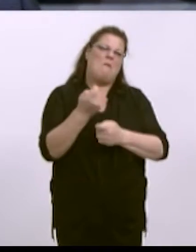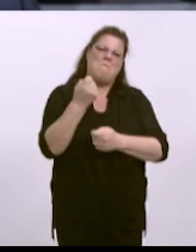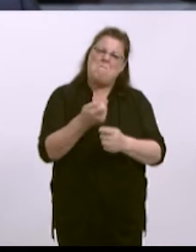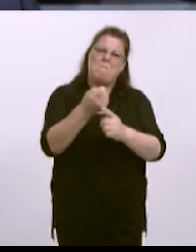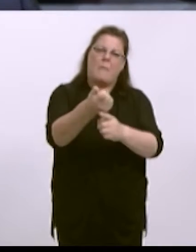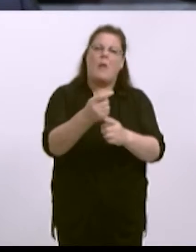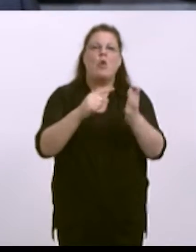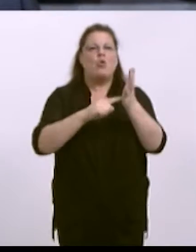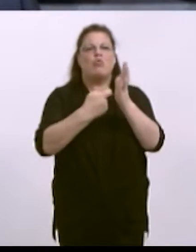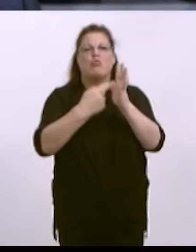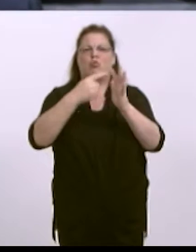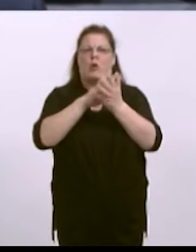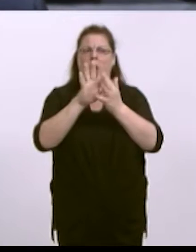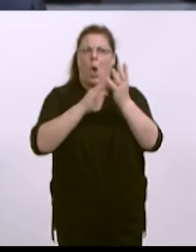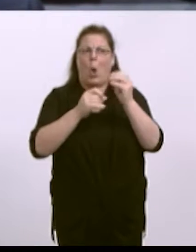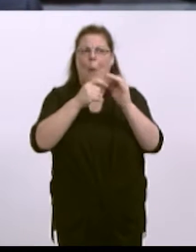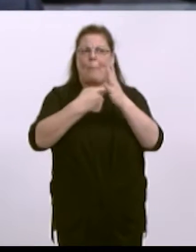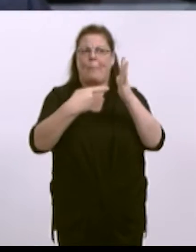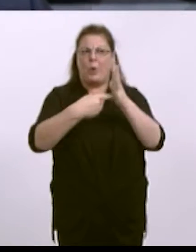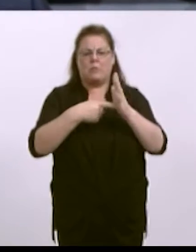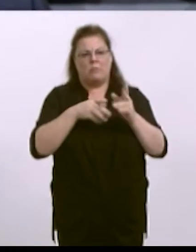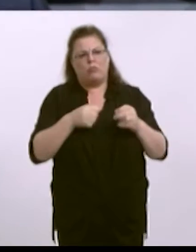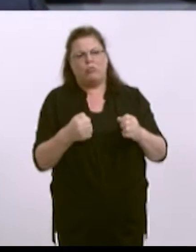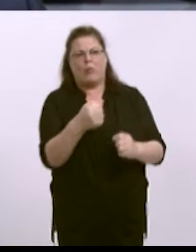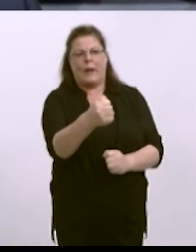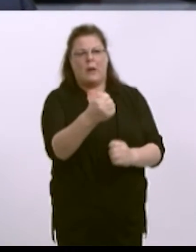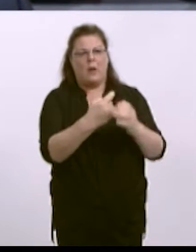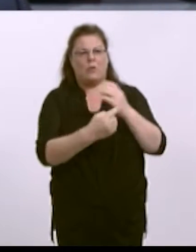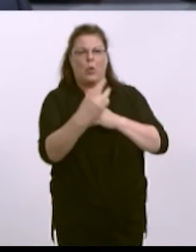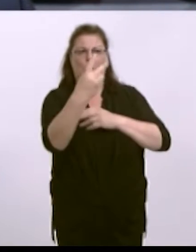exampleóone that Iím particularly familiar withóthere are only two passing points on